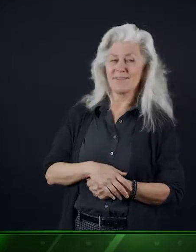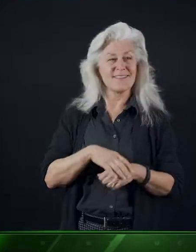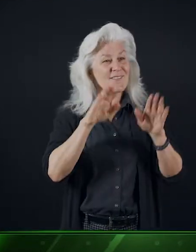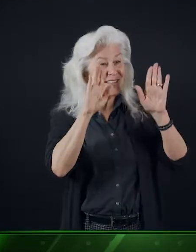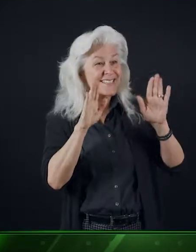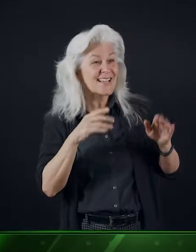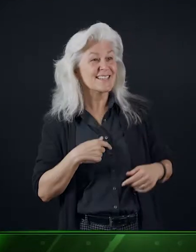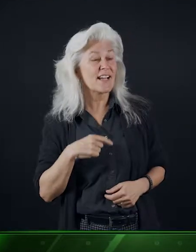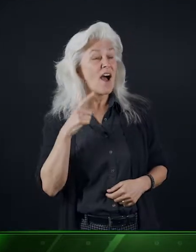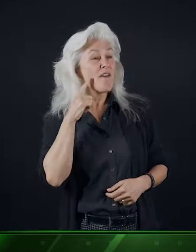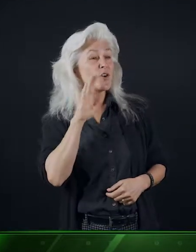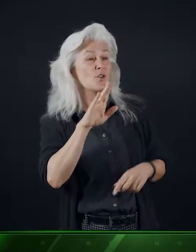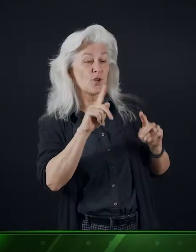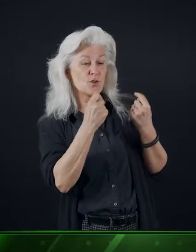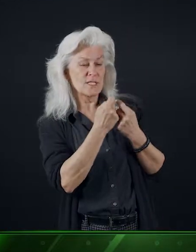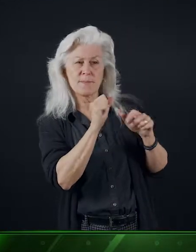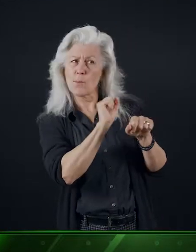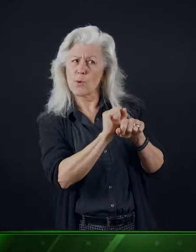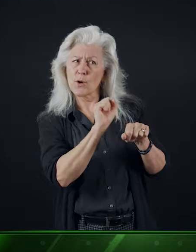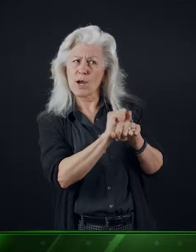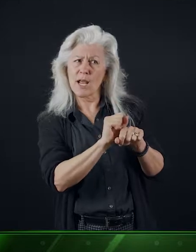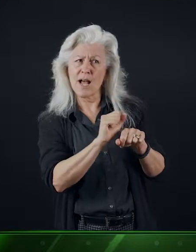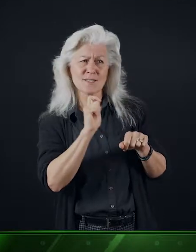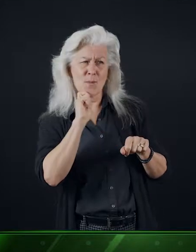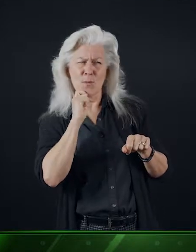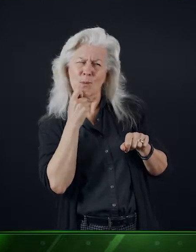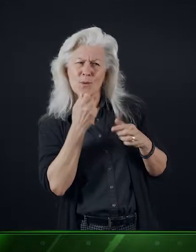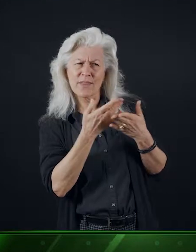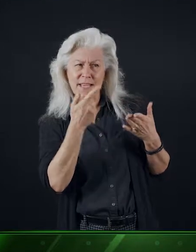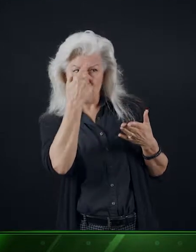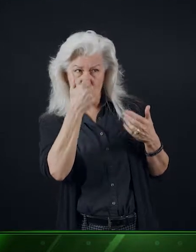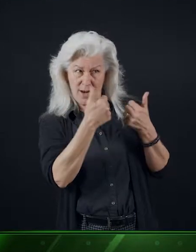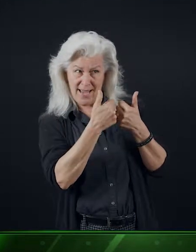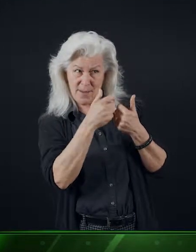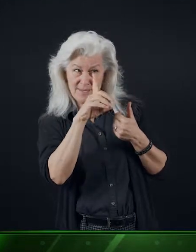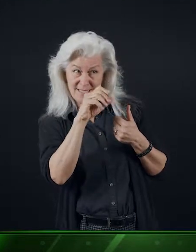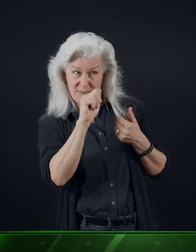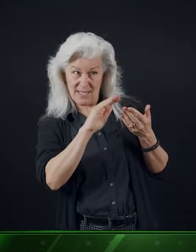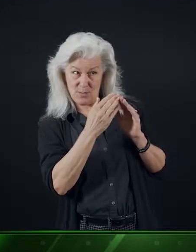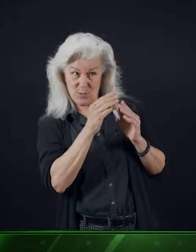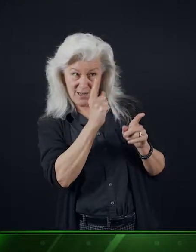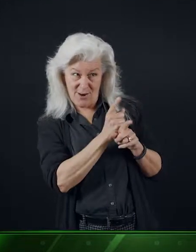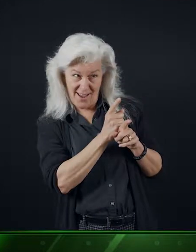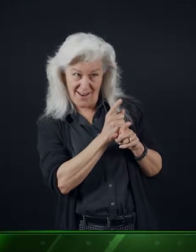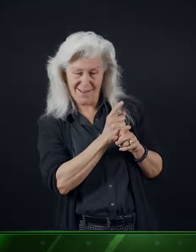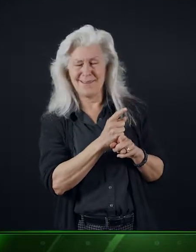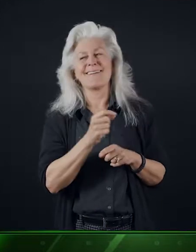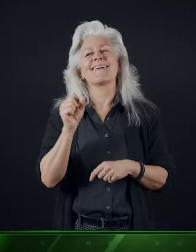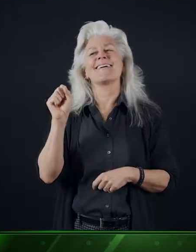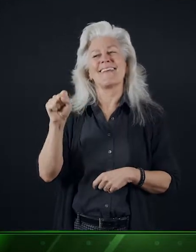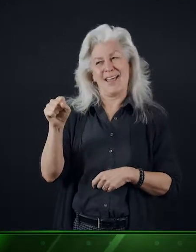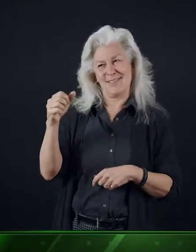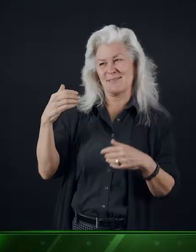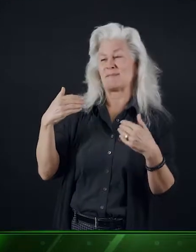pretty cool for the gaming and disability community, right? We have. You know, since I've started on this accessibility journey,